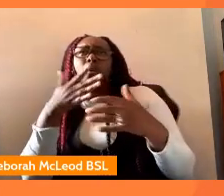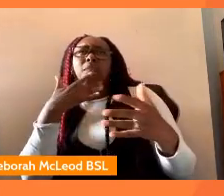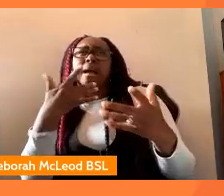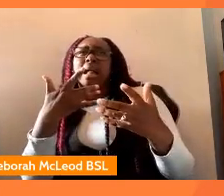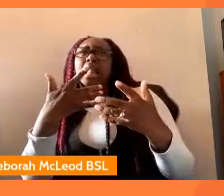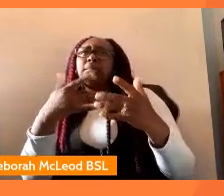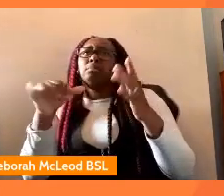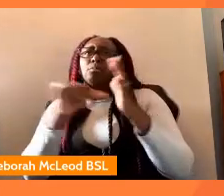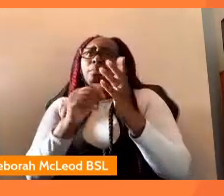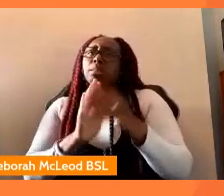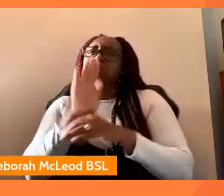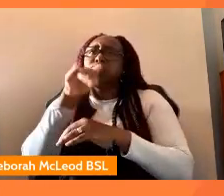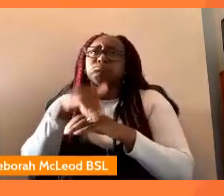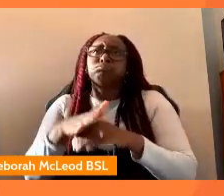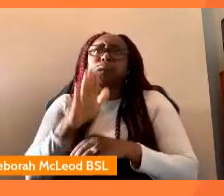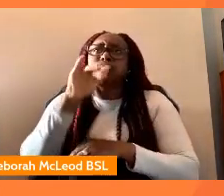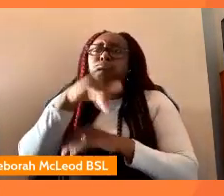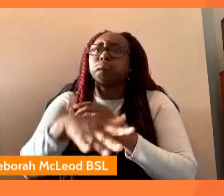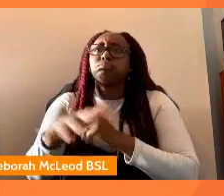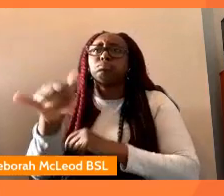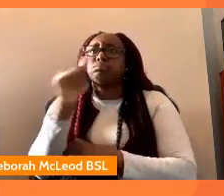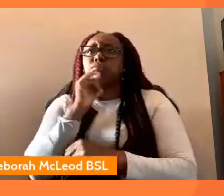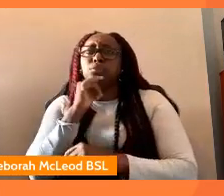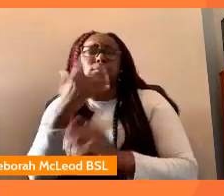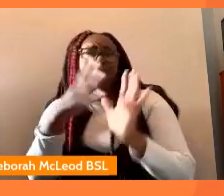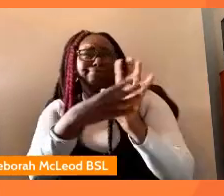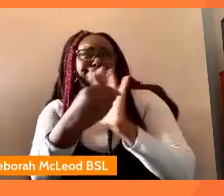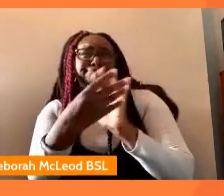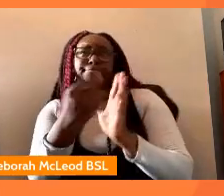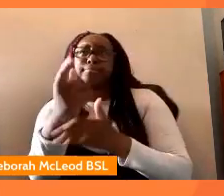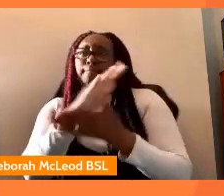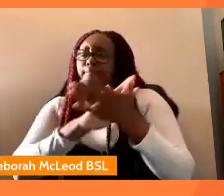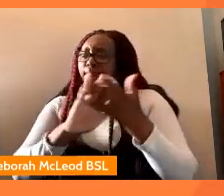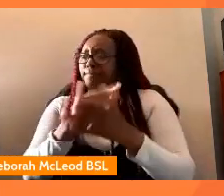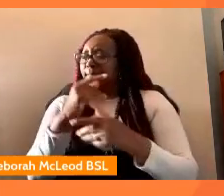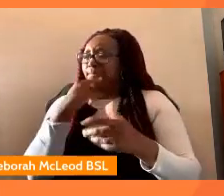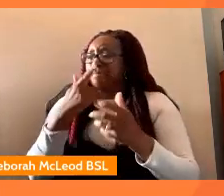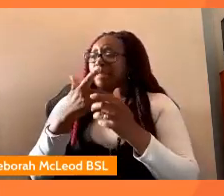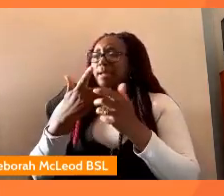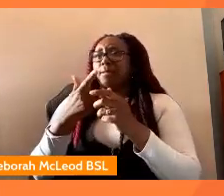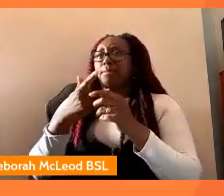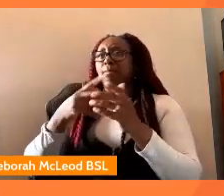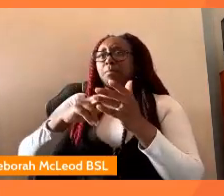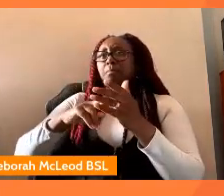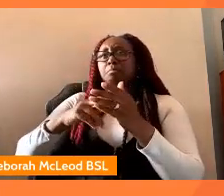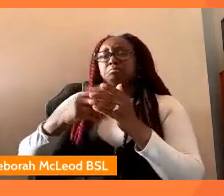and social platforms that we use and consolidation of companies into significant monopolies.